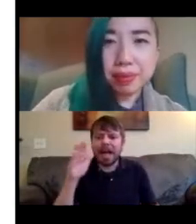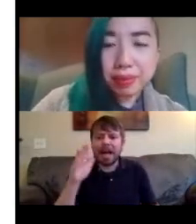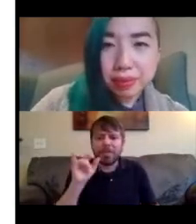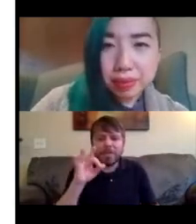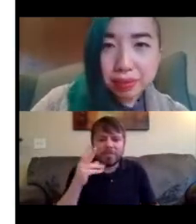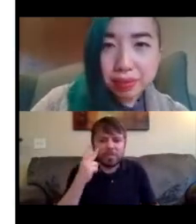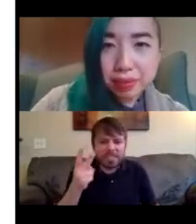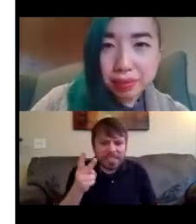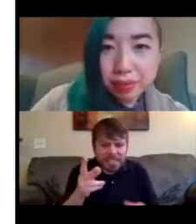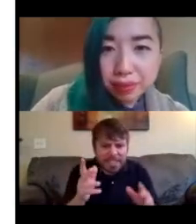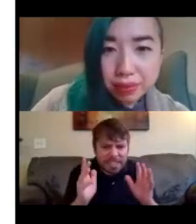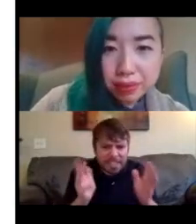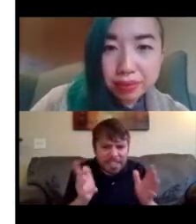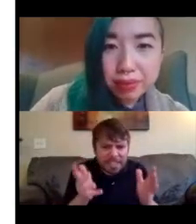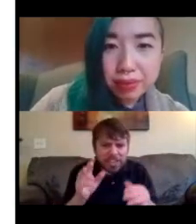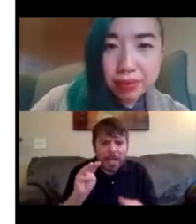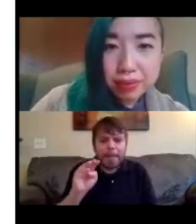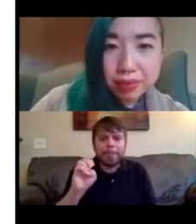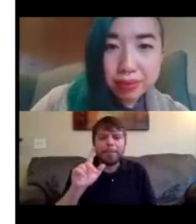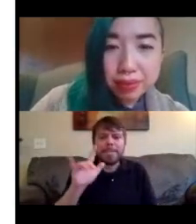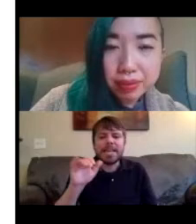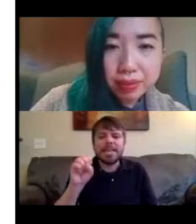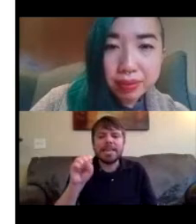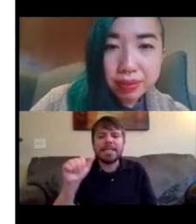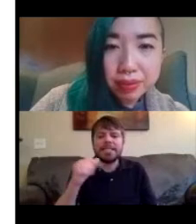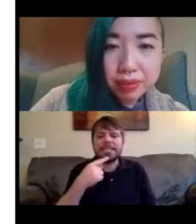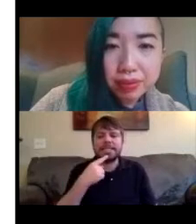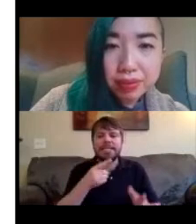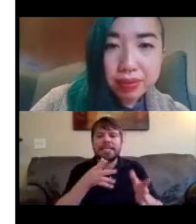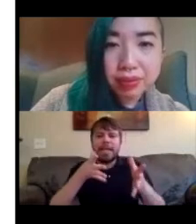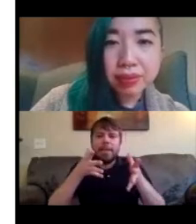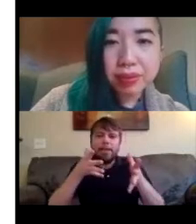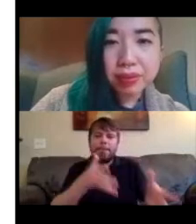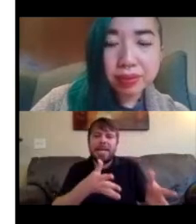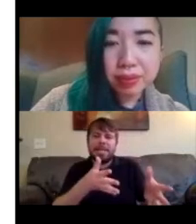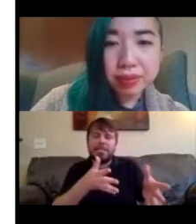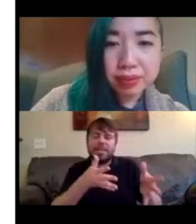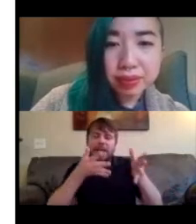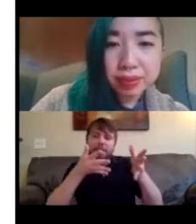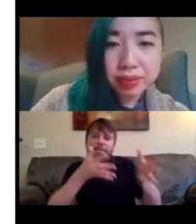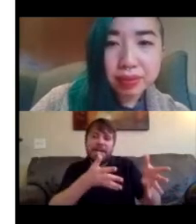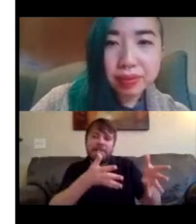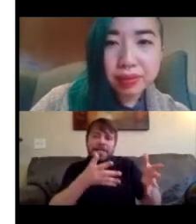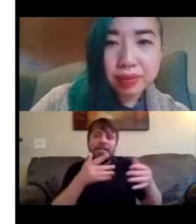People are--Melissa says abandonment. Patrick says shame. Lee says homeland and a sense of